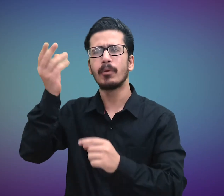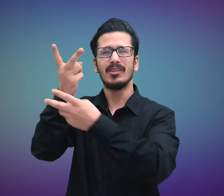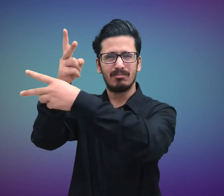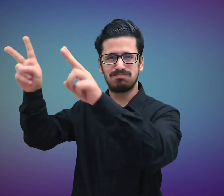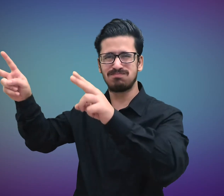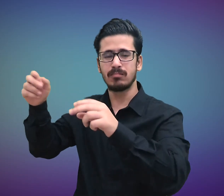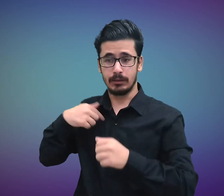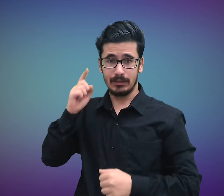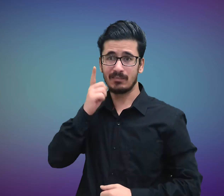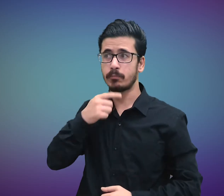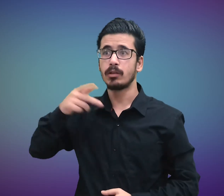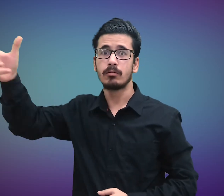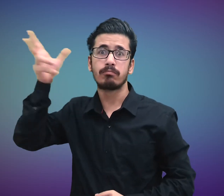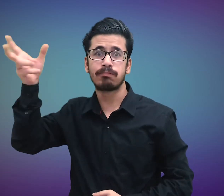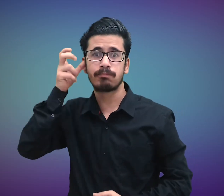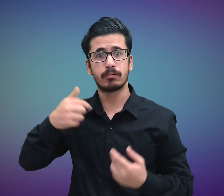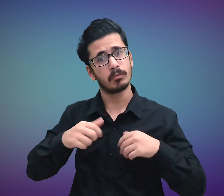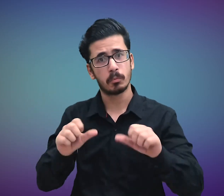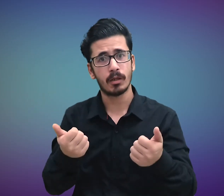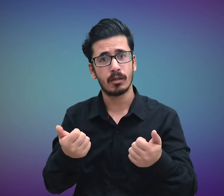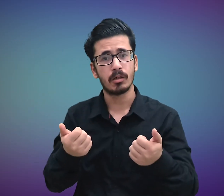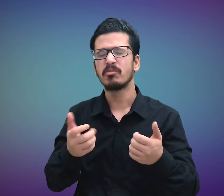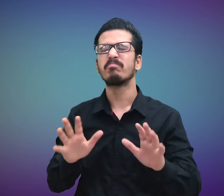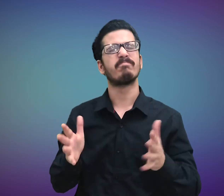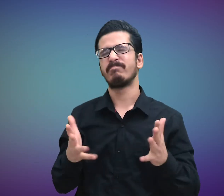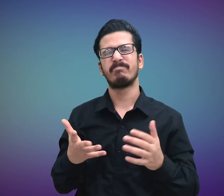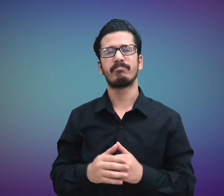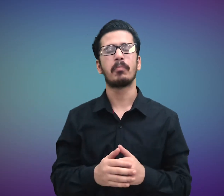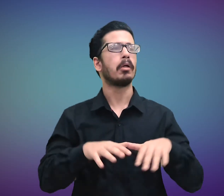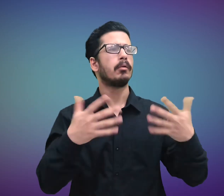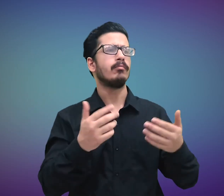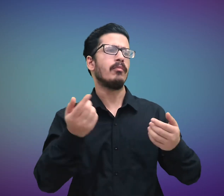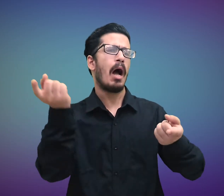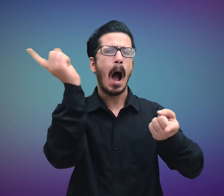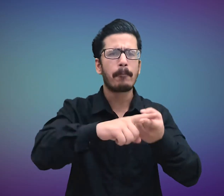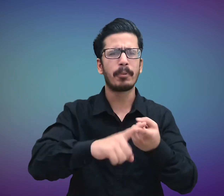They got lot of news updates about surroundings from tv channels but